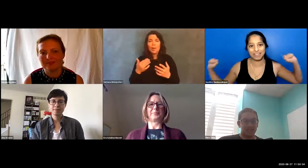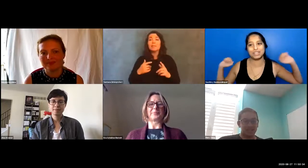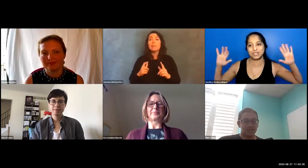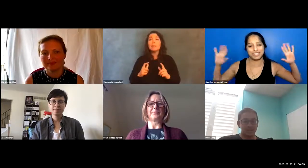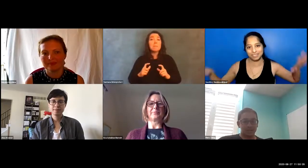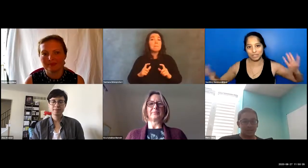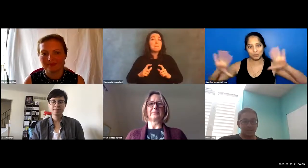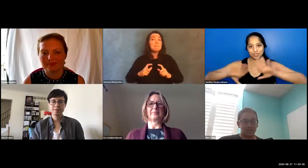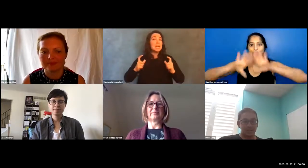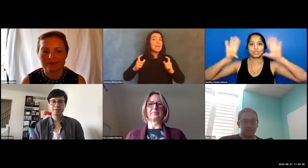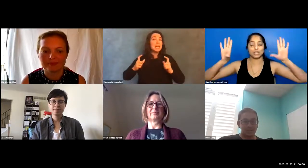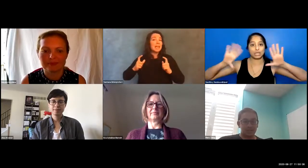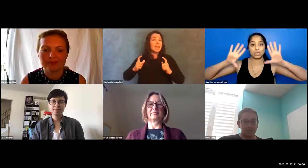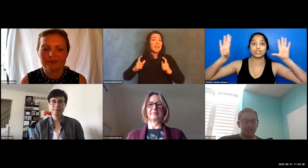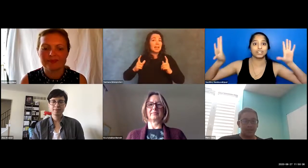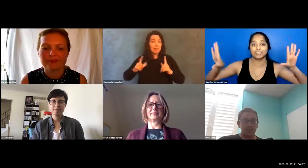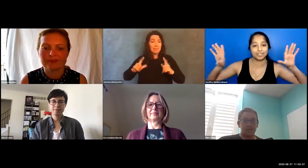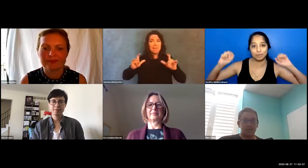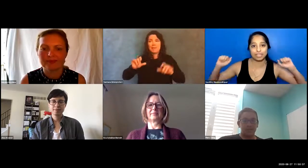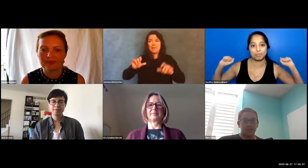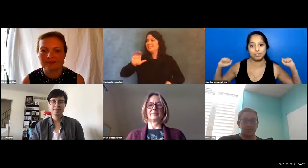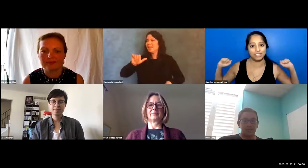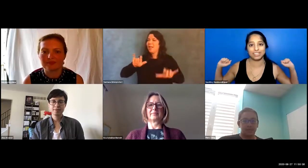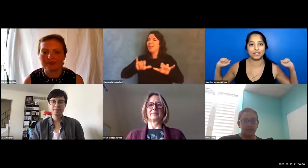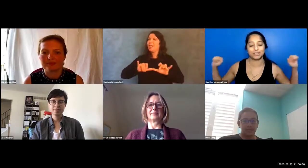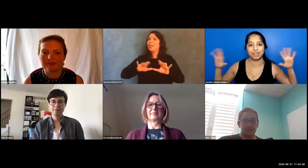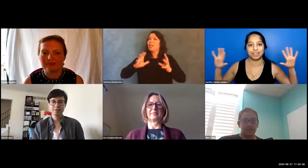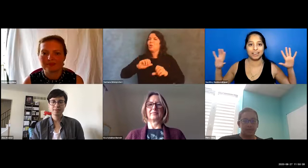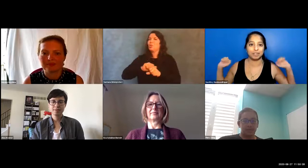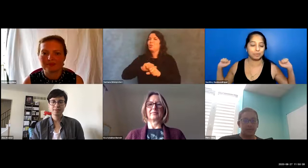I should have said the large-scale learner acceptabilities actually right now that we're